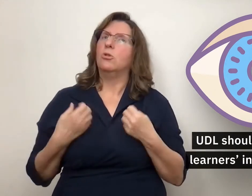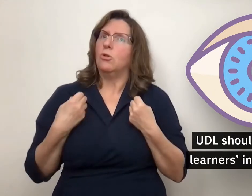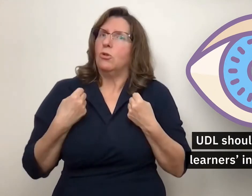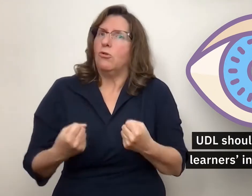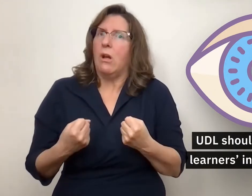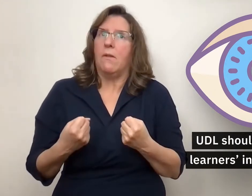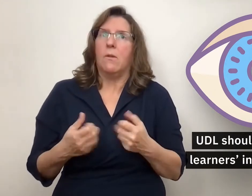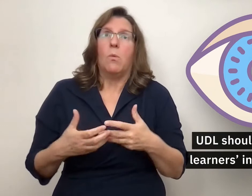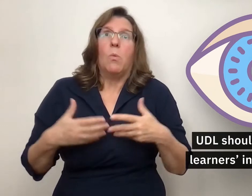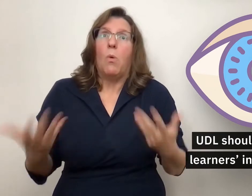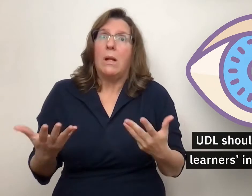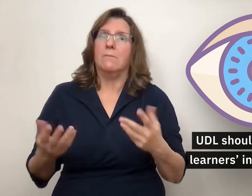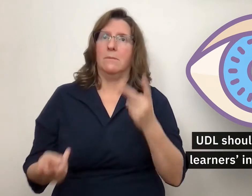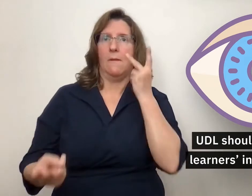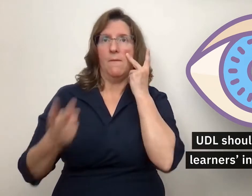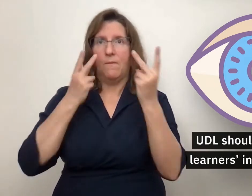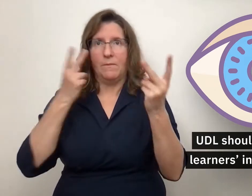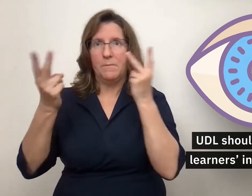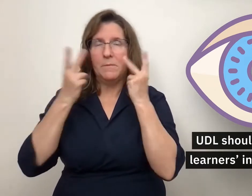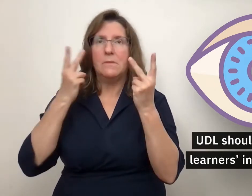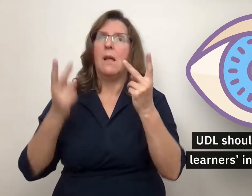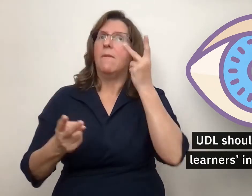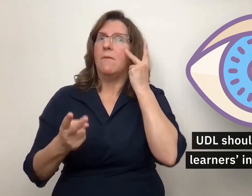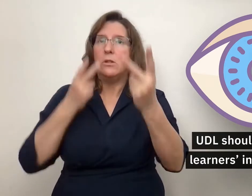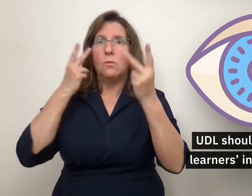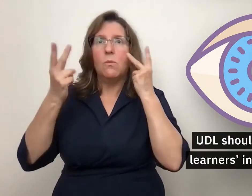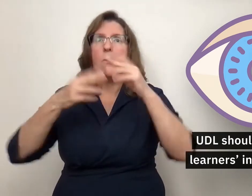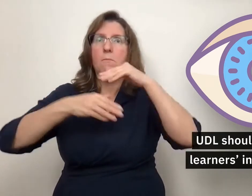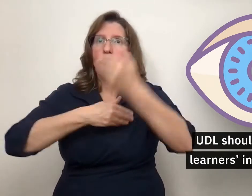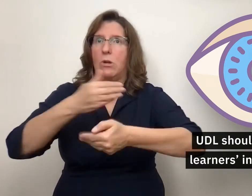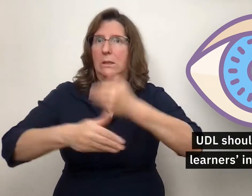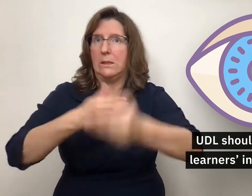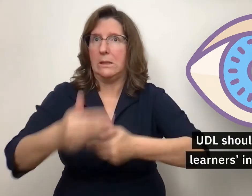capitalizing on vision and visual processing.